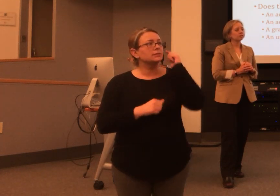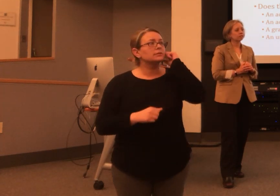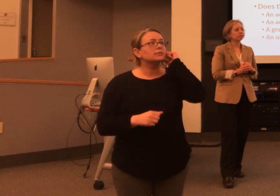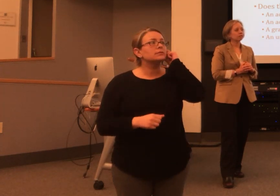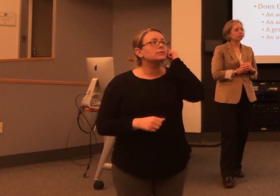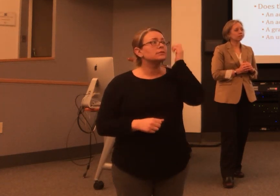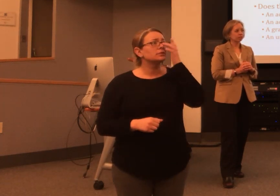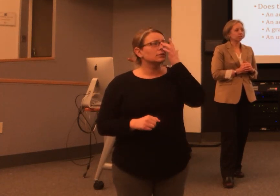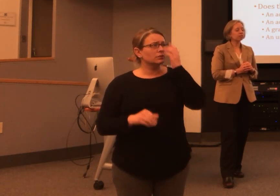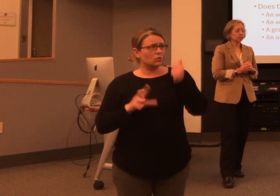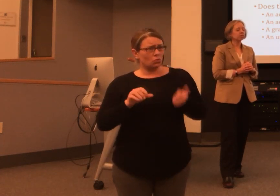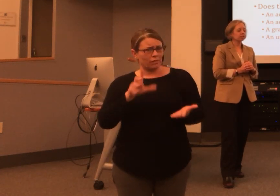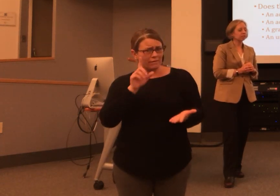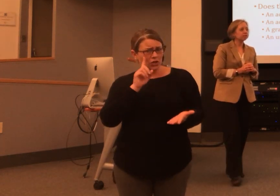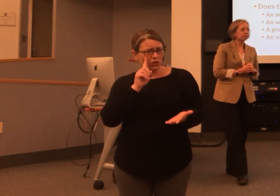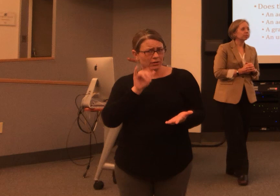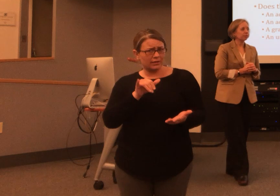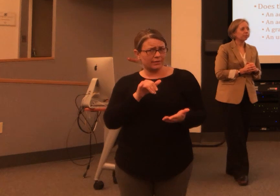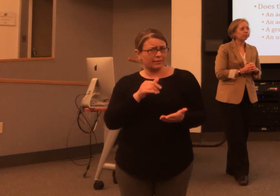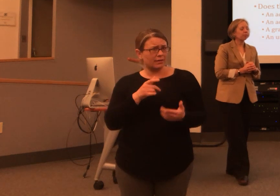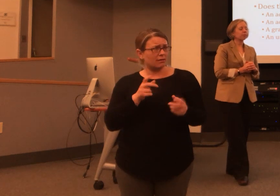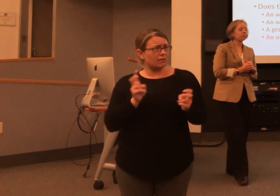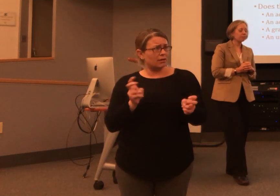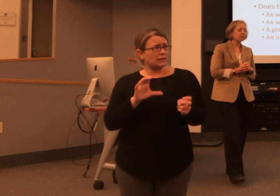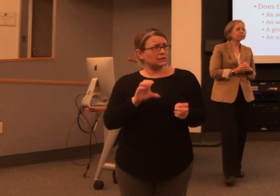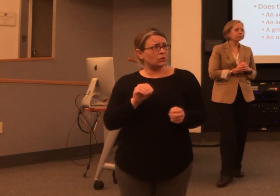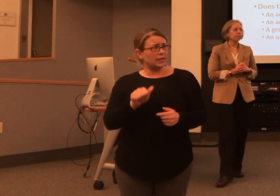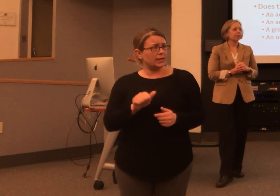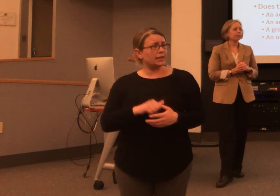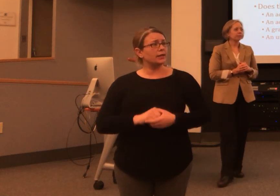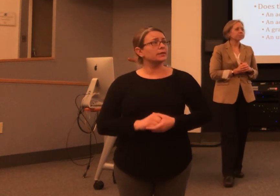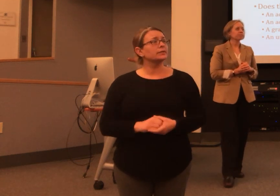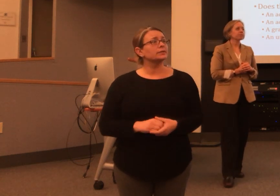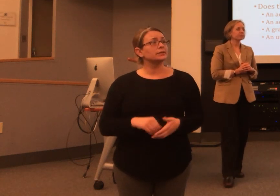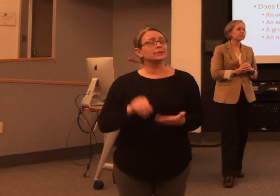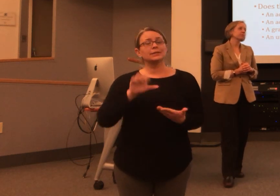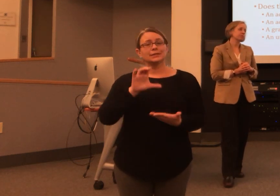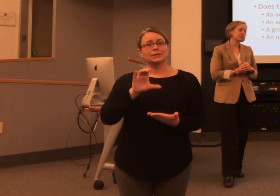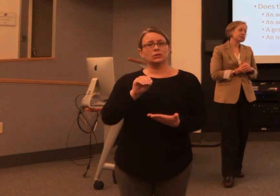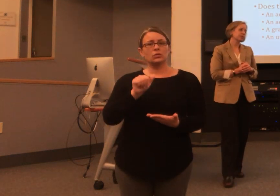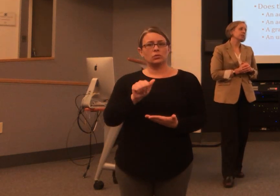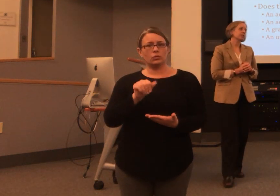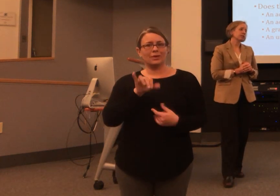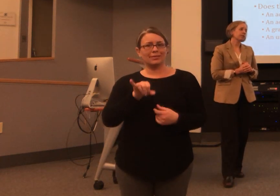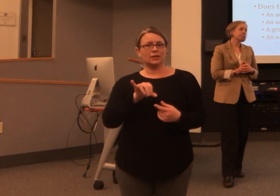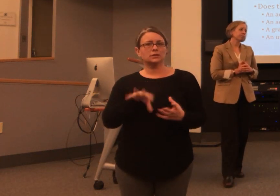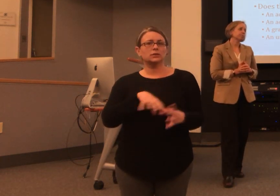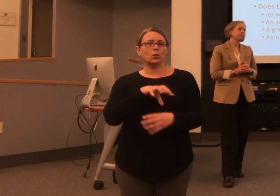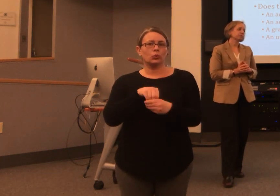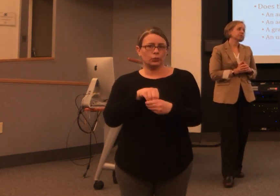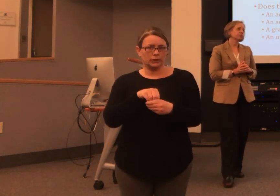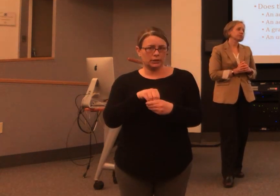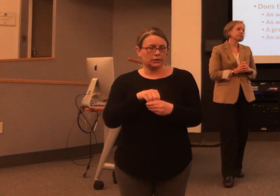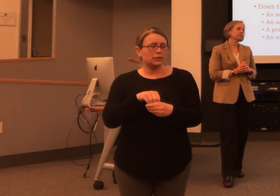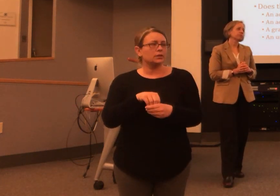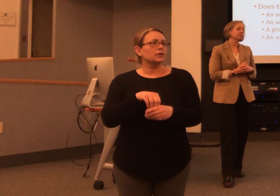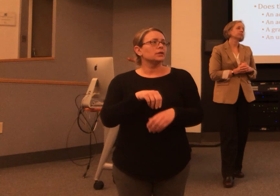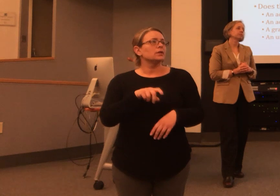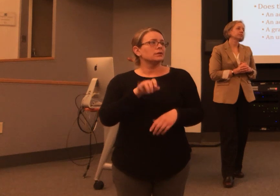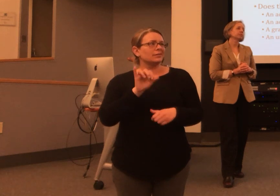You've heard that phrase before, the COA? Yeah. - So the seal way is included in the master piece,